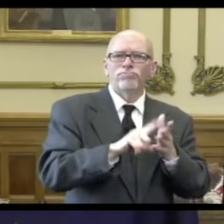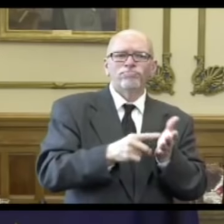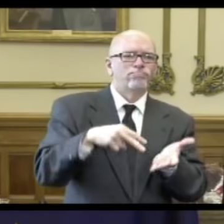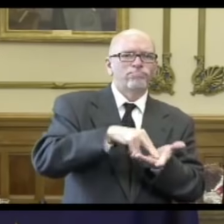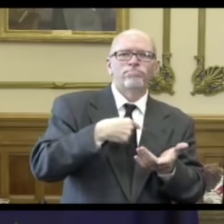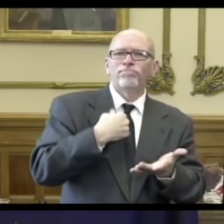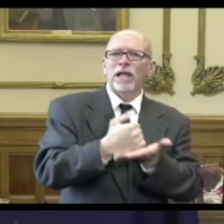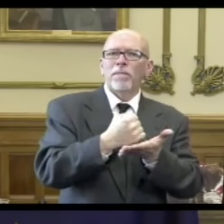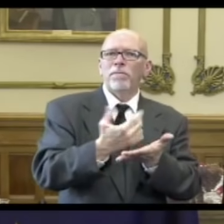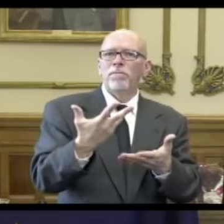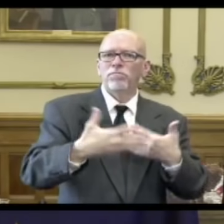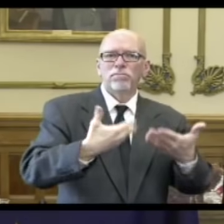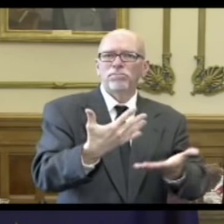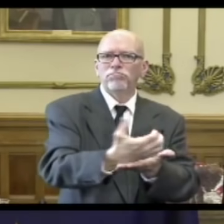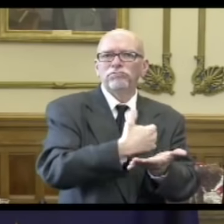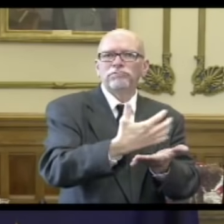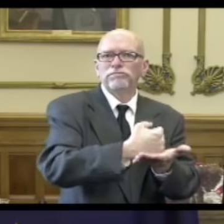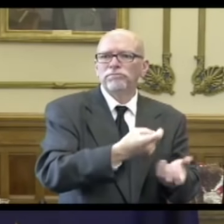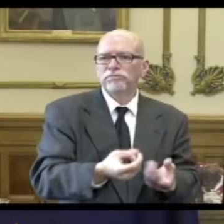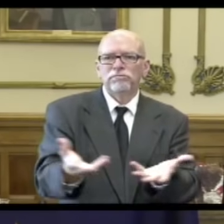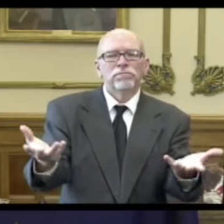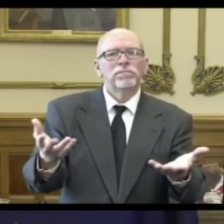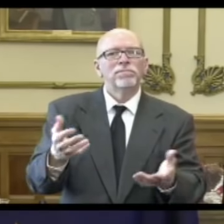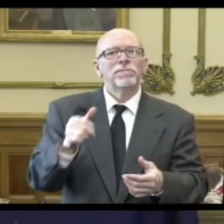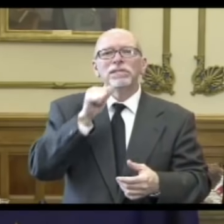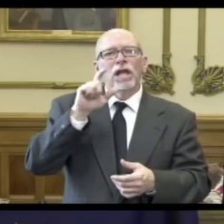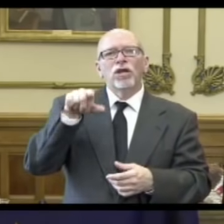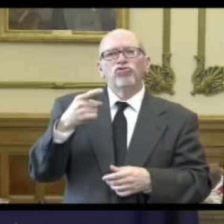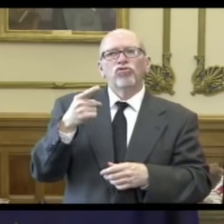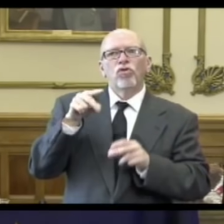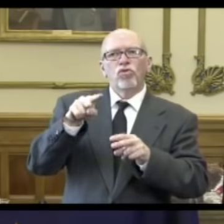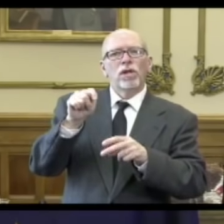CORPORATION, OUR PROCUREMENT EFFORTS. PEOPLE STEPPING